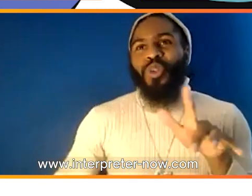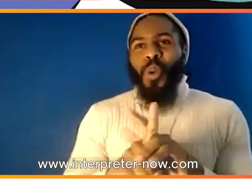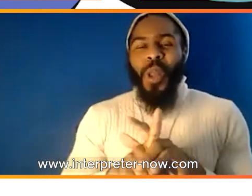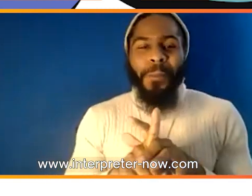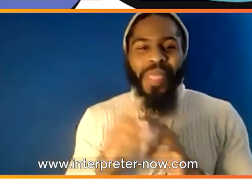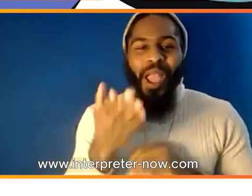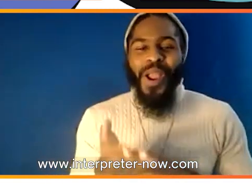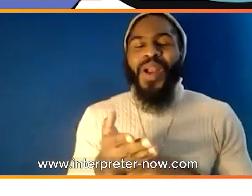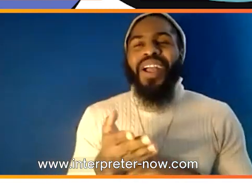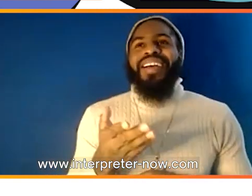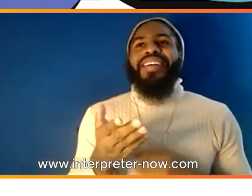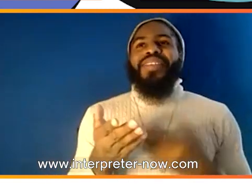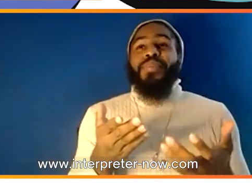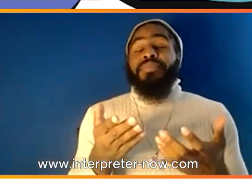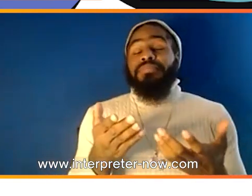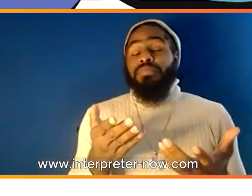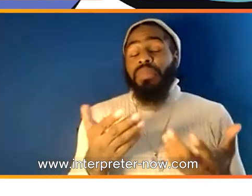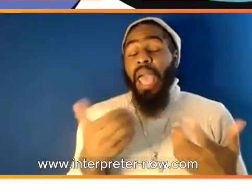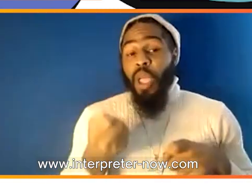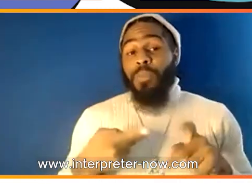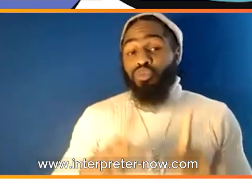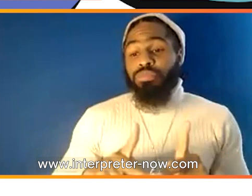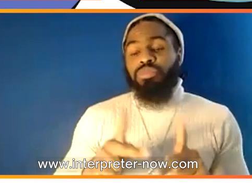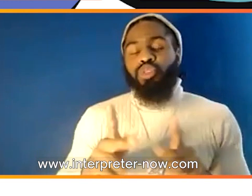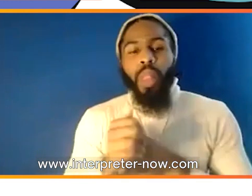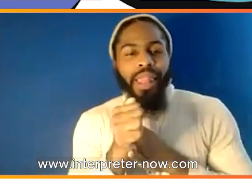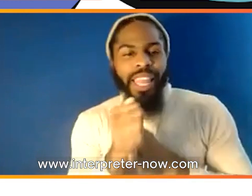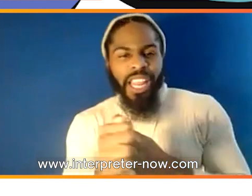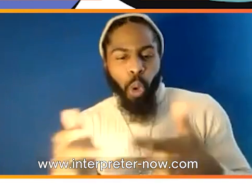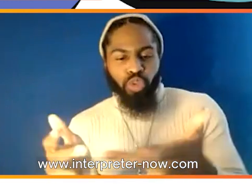as I started having the chance to mentor and sponsor and lead those three women, when I